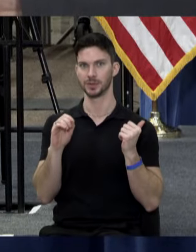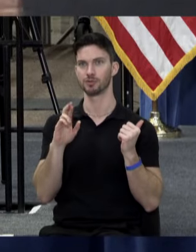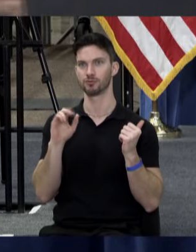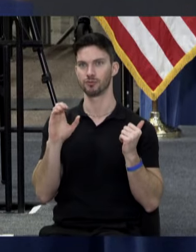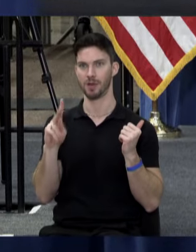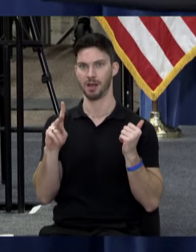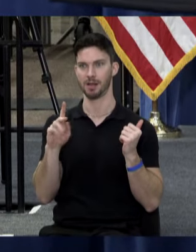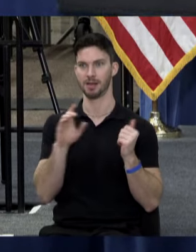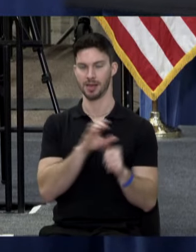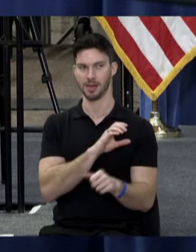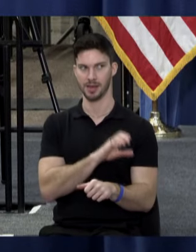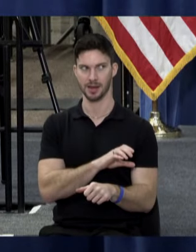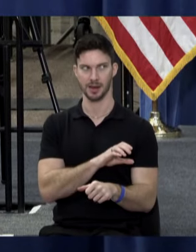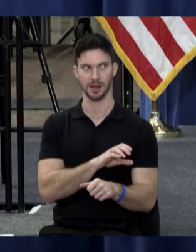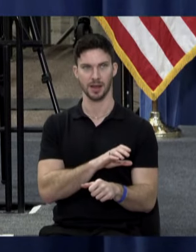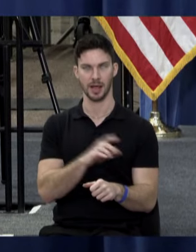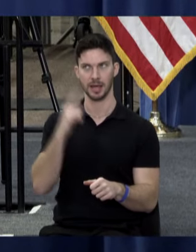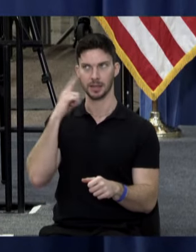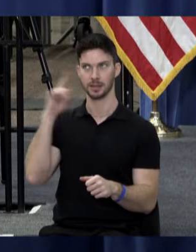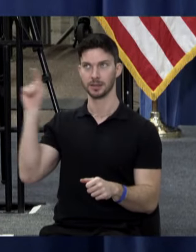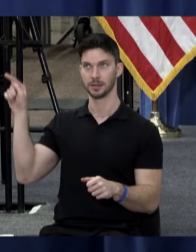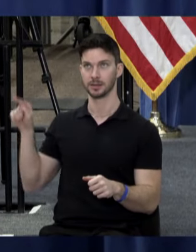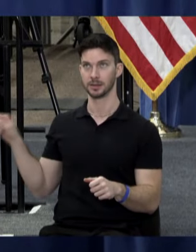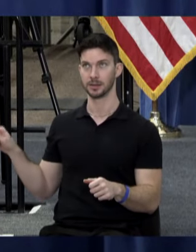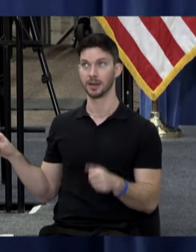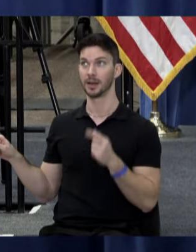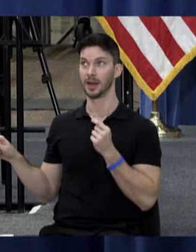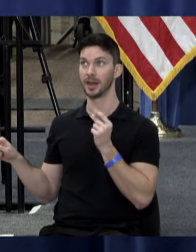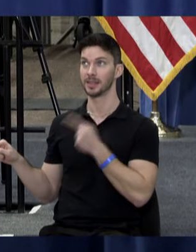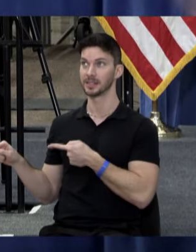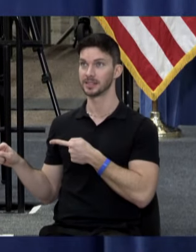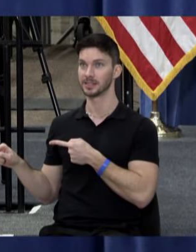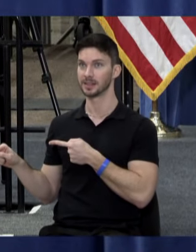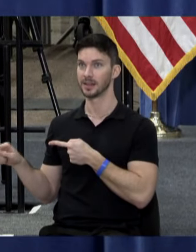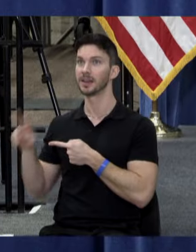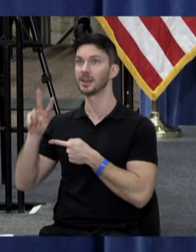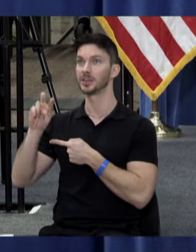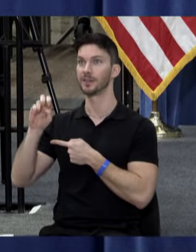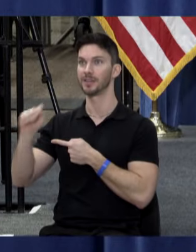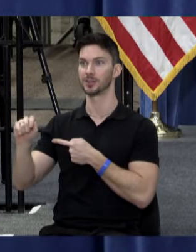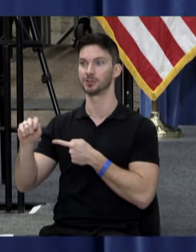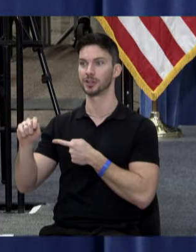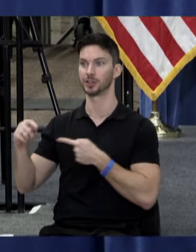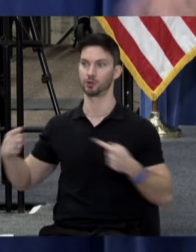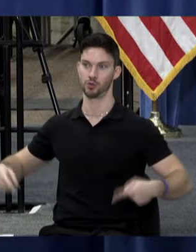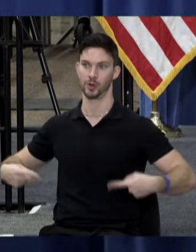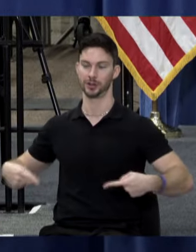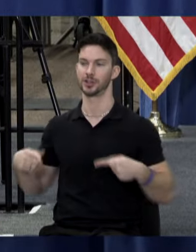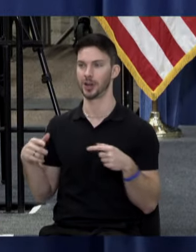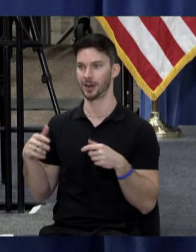and let's see, I think that's -- oh this was the veterans wheelchair games and I got to meet my